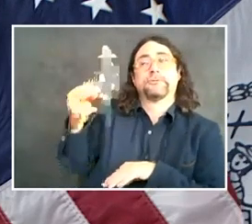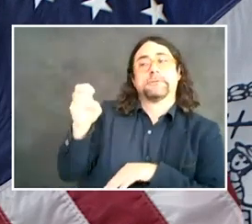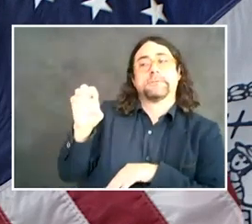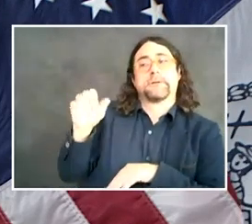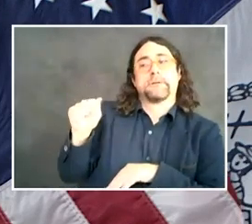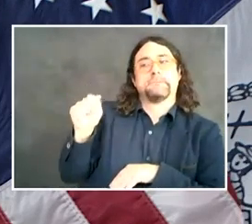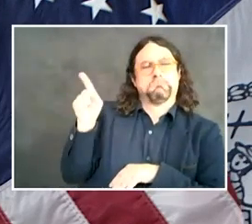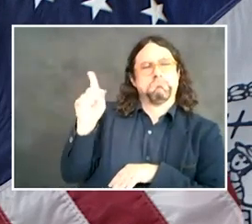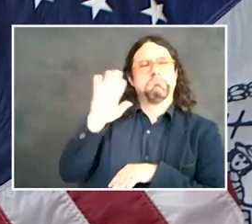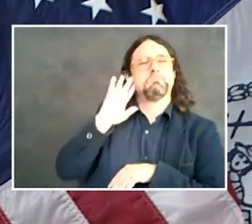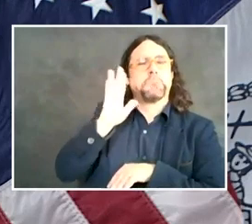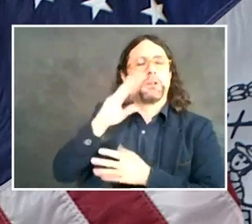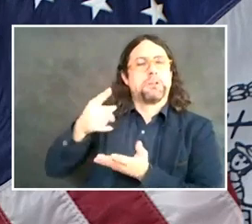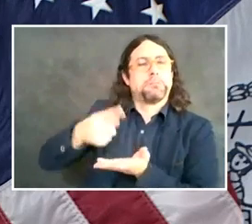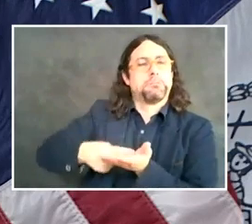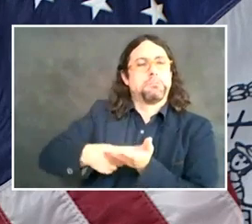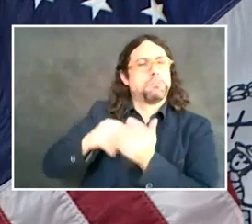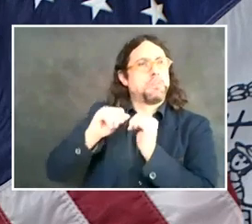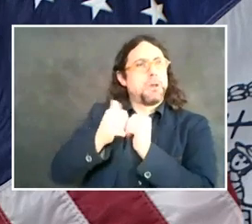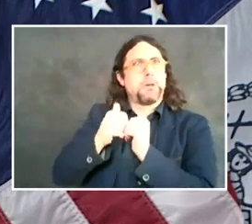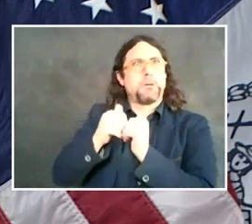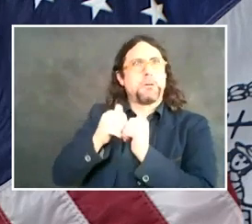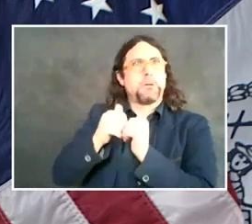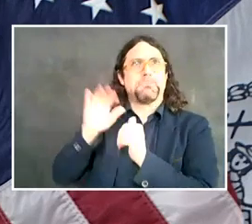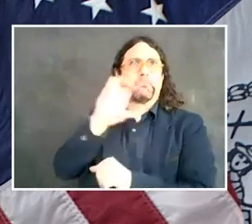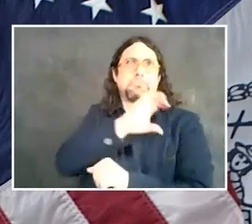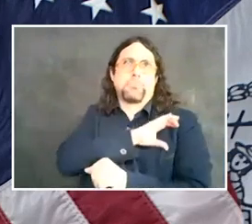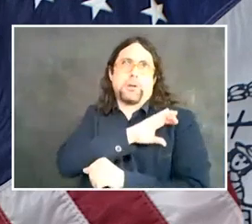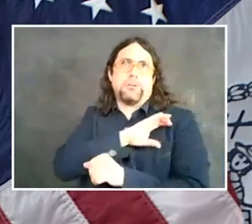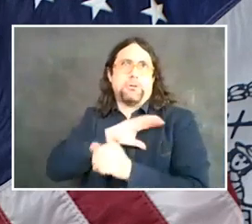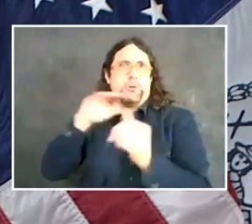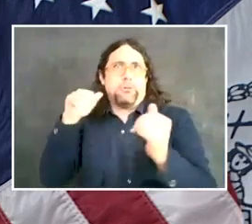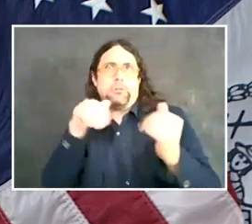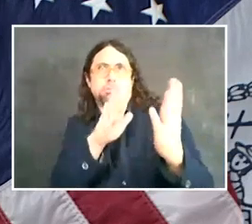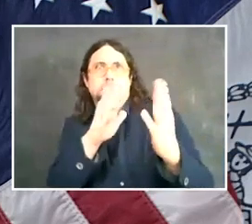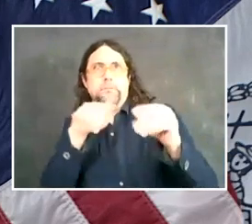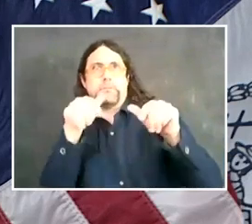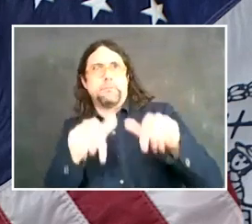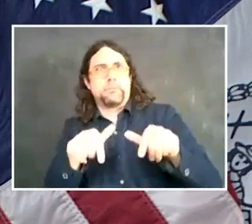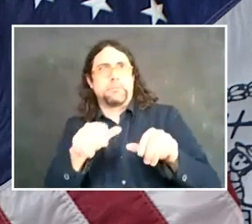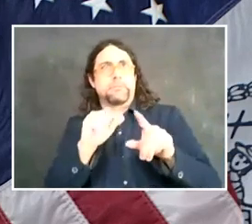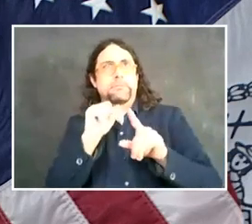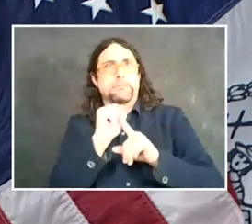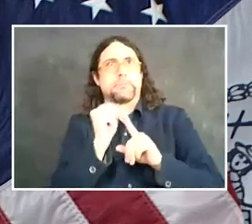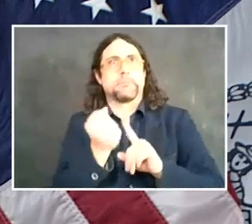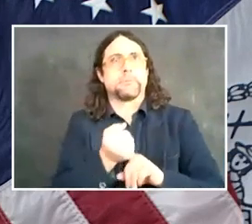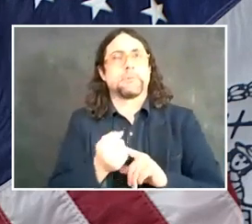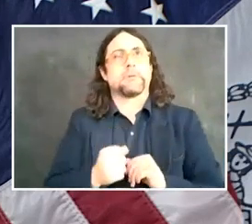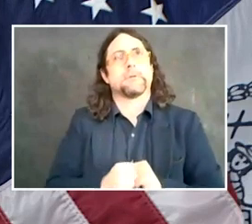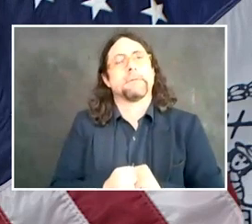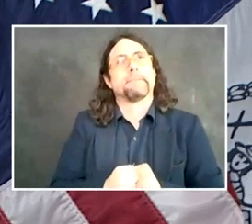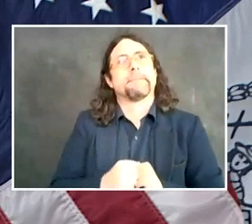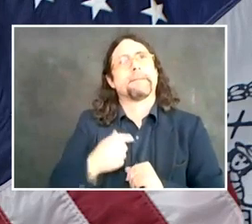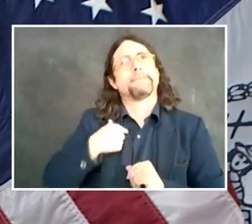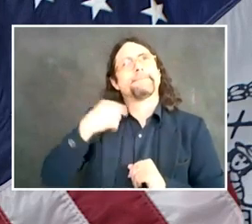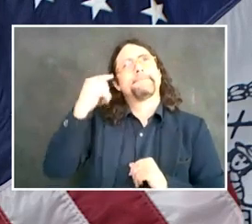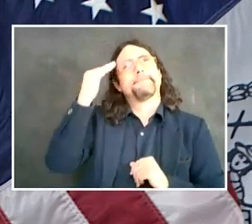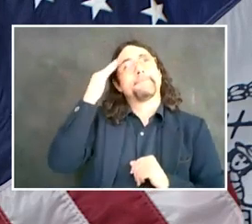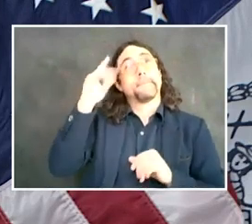IT. BUT I HAVE TO SAY, AGAIN, I